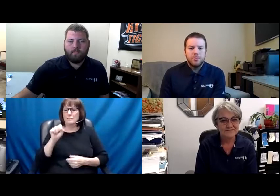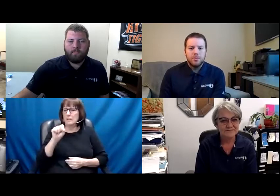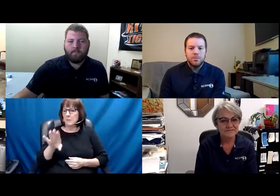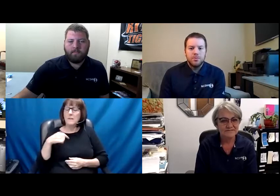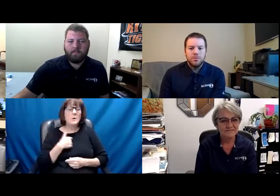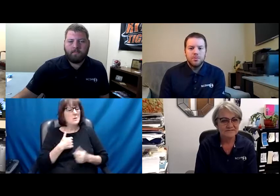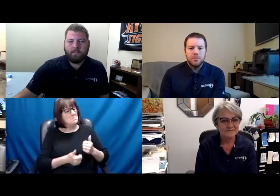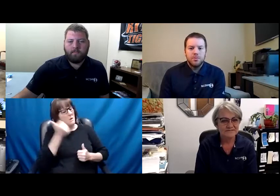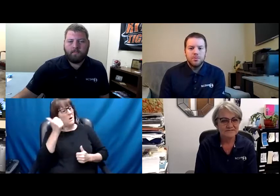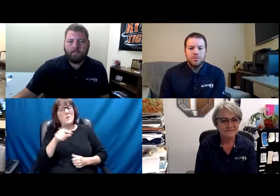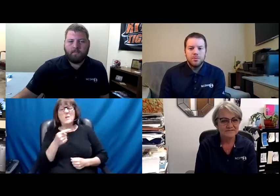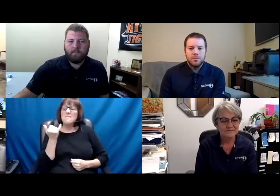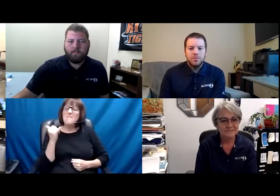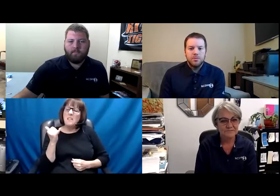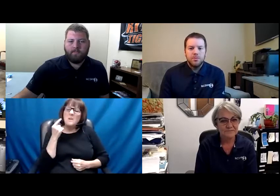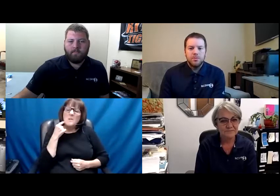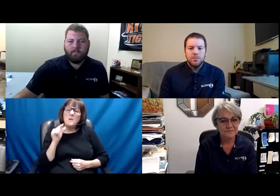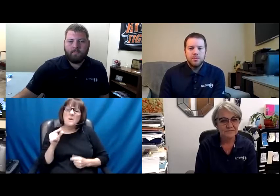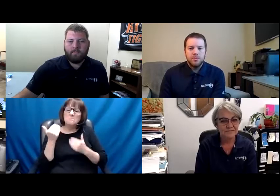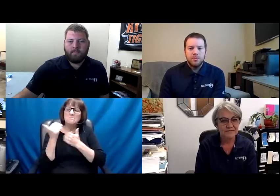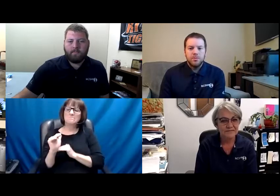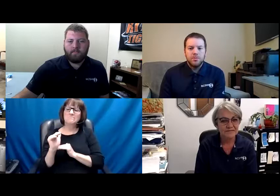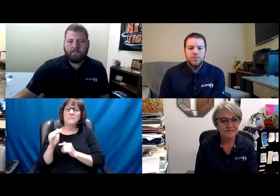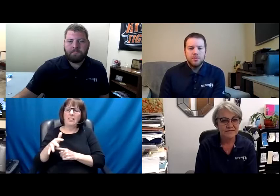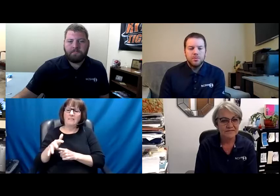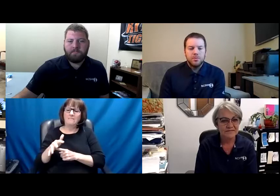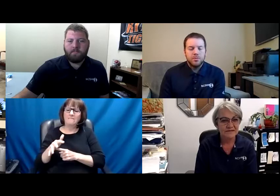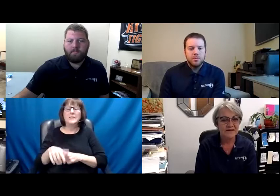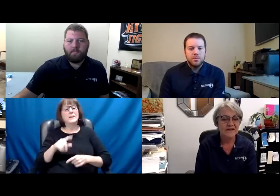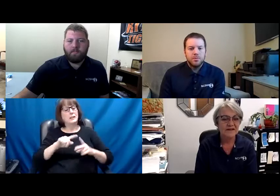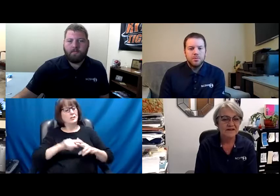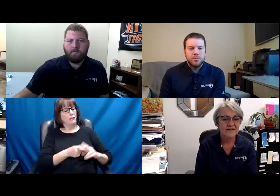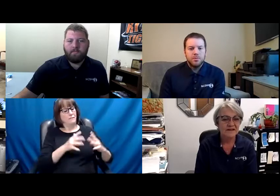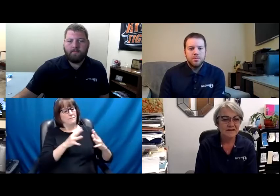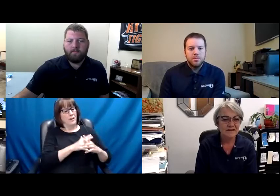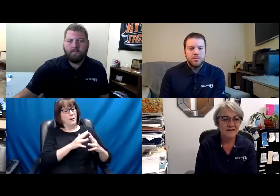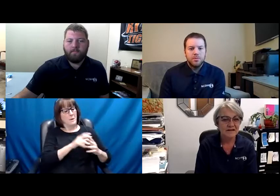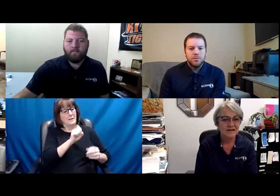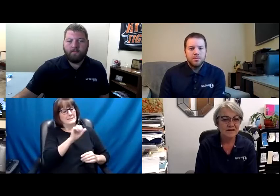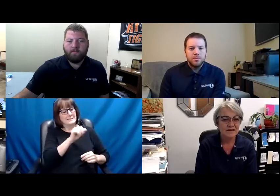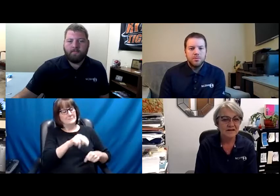have only yellow and gold leaves here. The start of the football season well that's also a plus